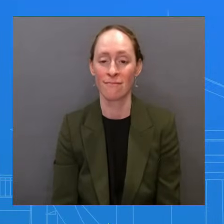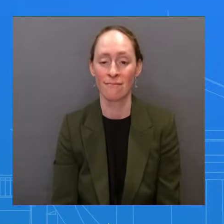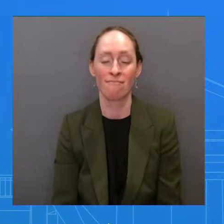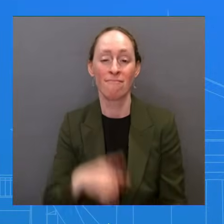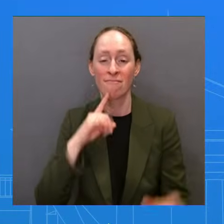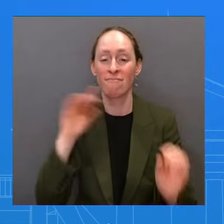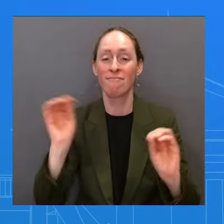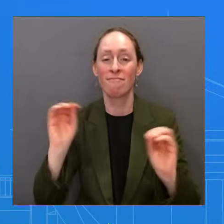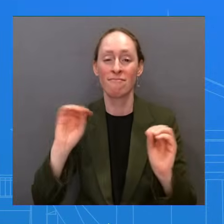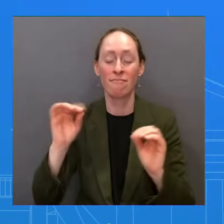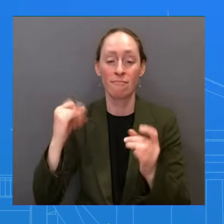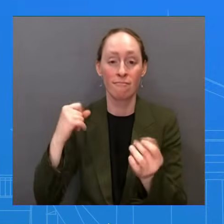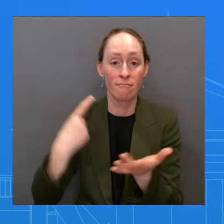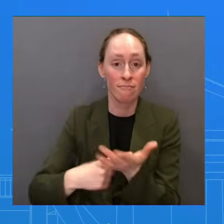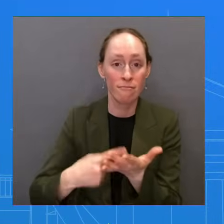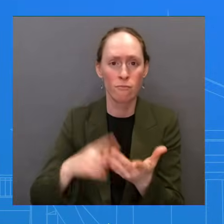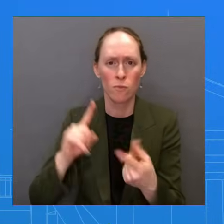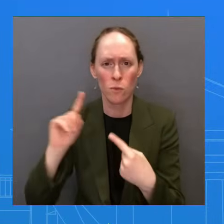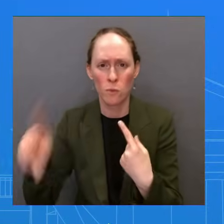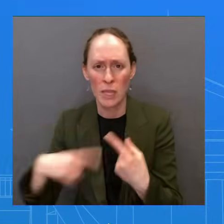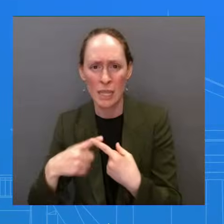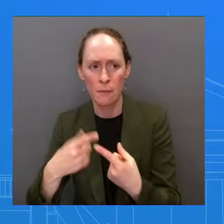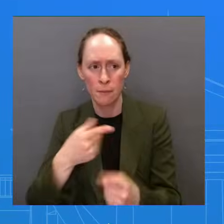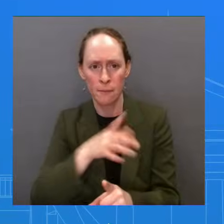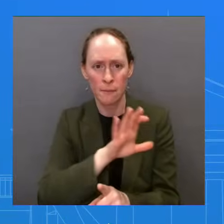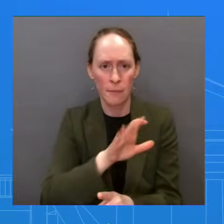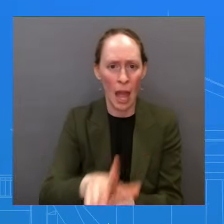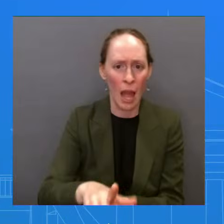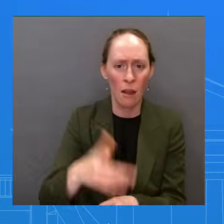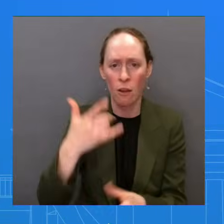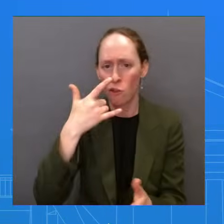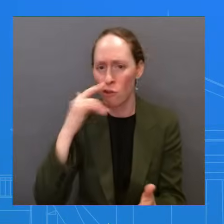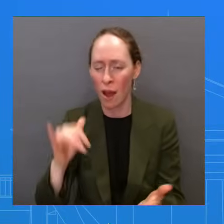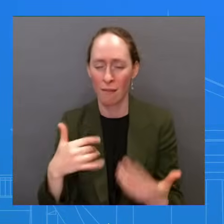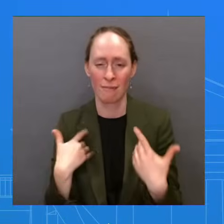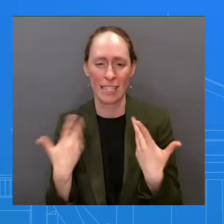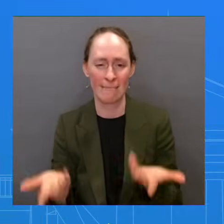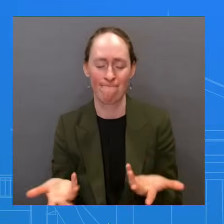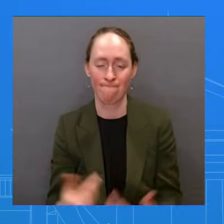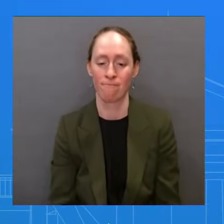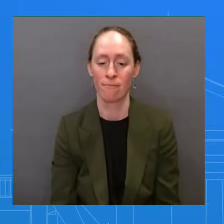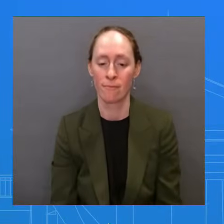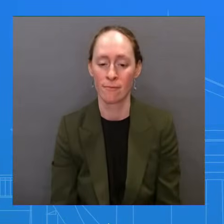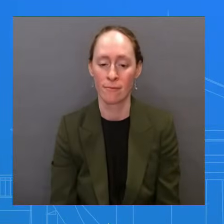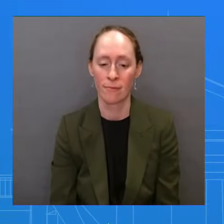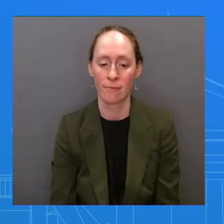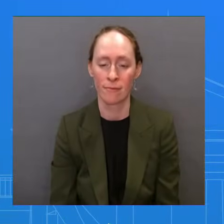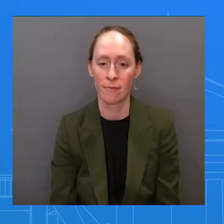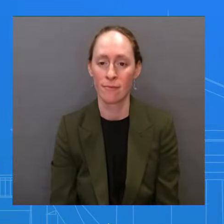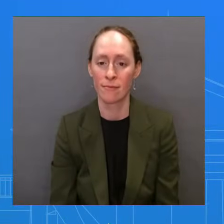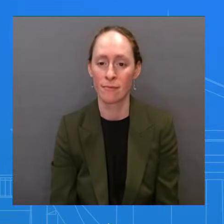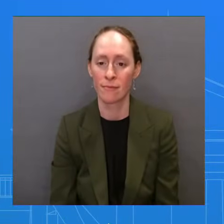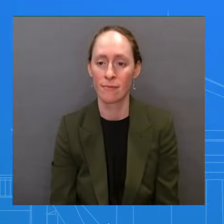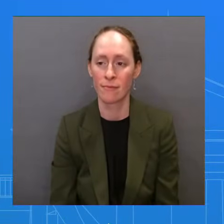But we certainly wish her a speedy recovery. The Press: And then, just one more. Last week, the President signed an executive order authorizing the use of the National Guard